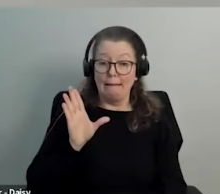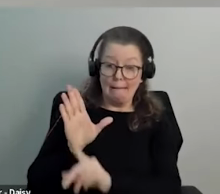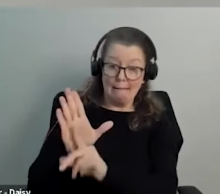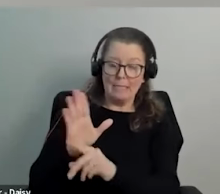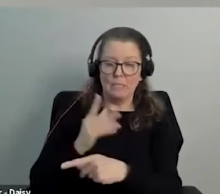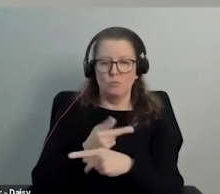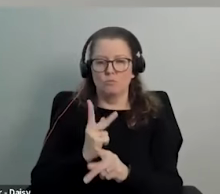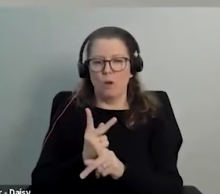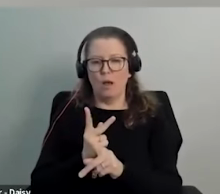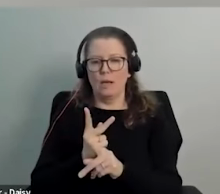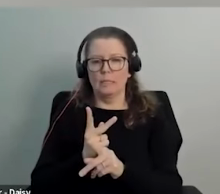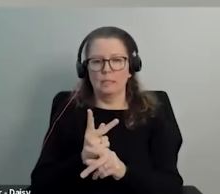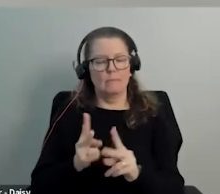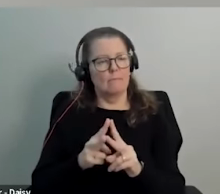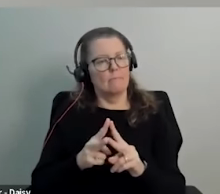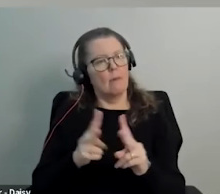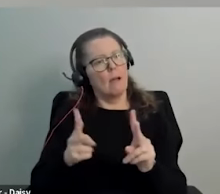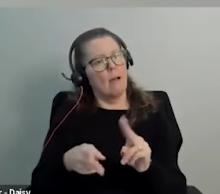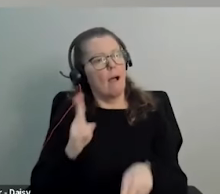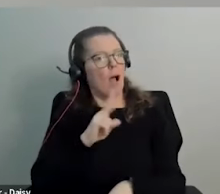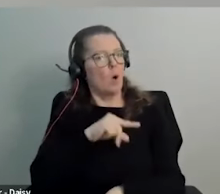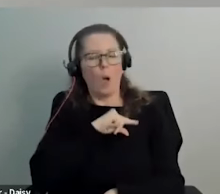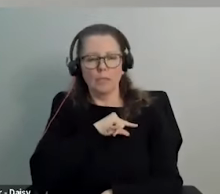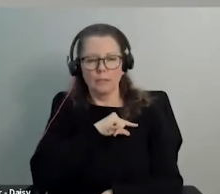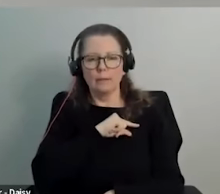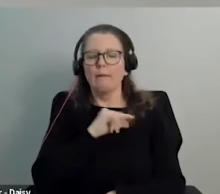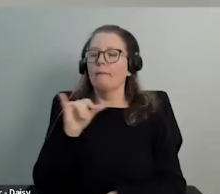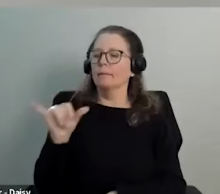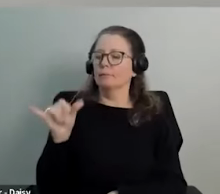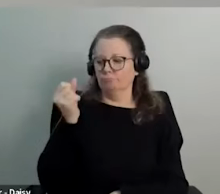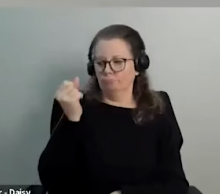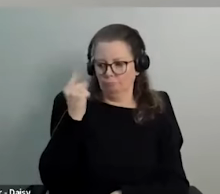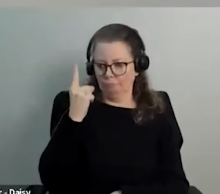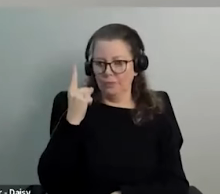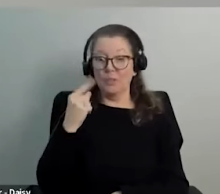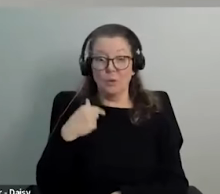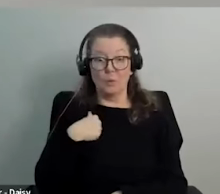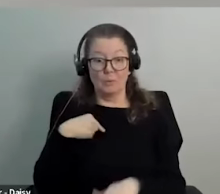and that was a really important piece for us to understand. We went in and were complete straight shooters,